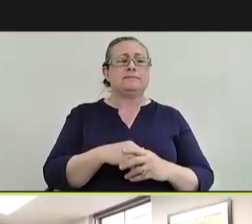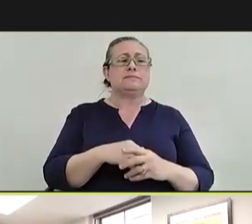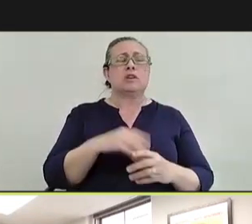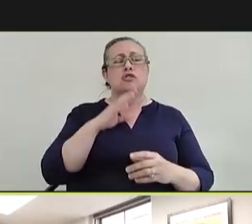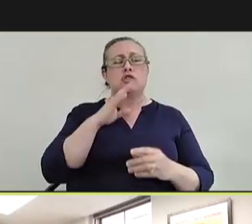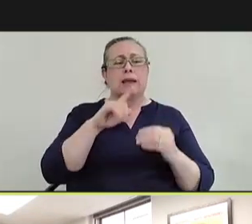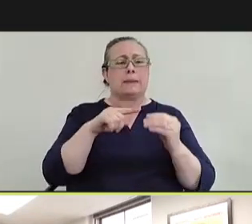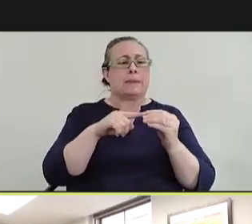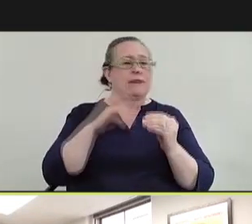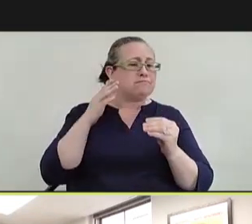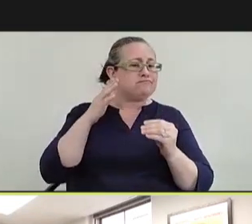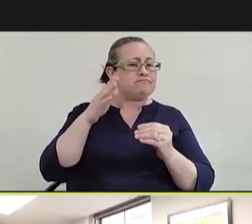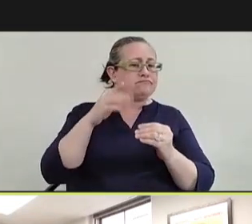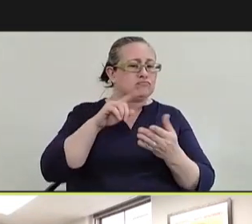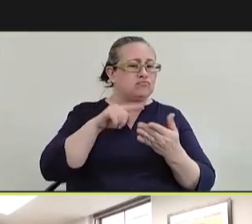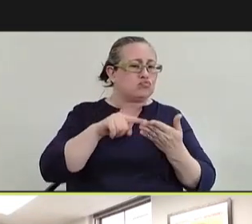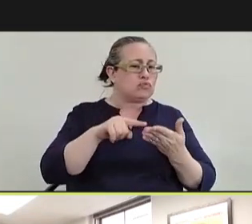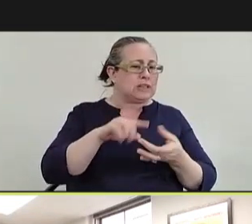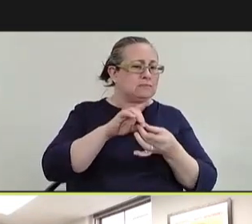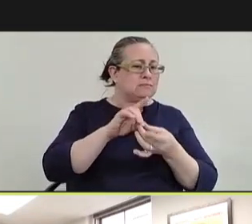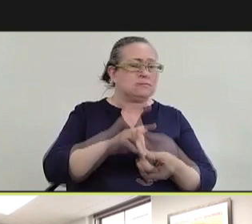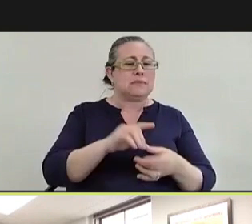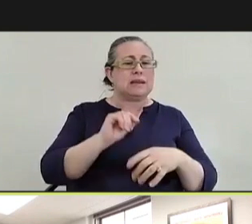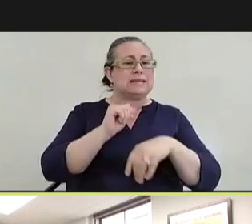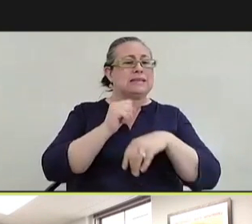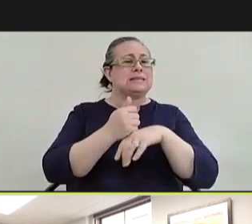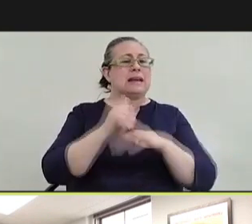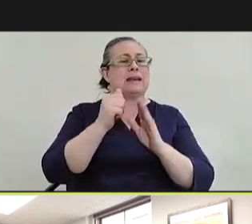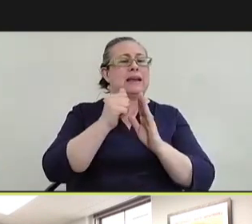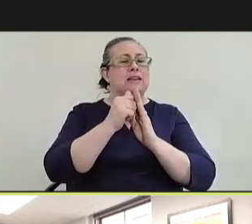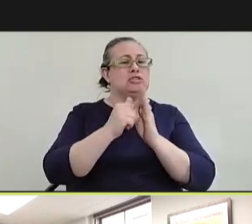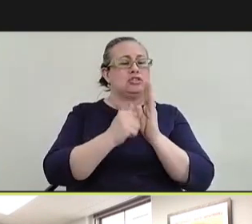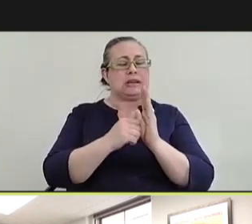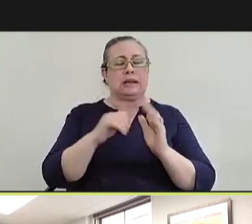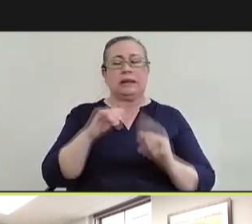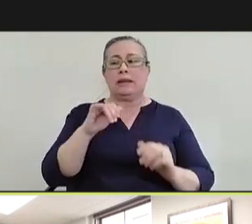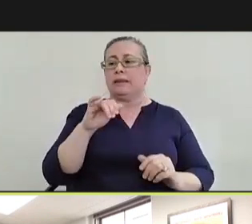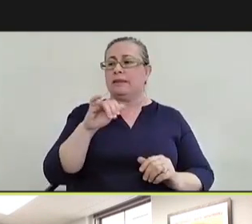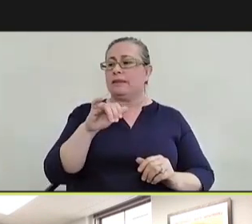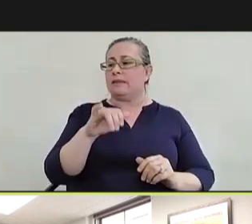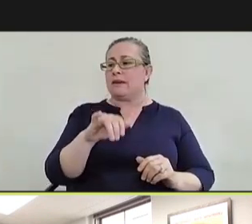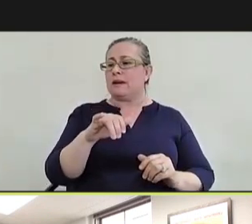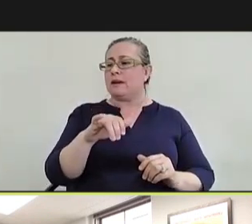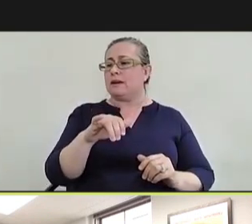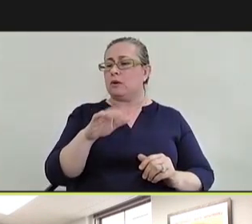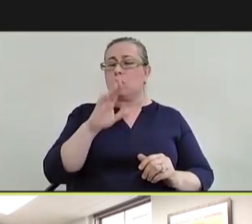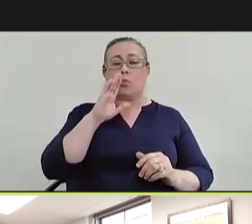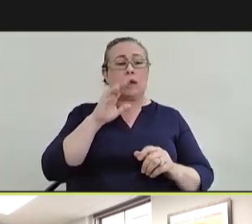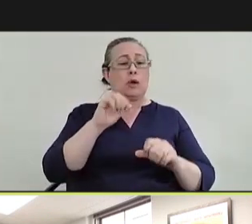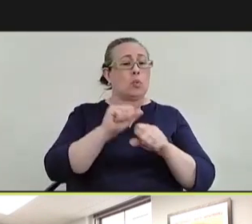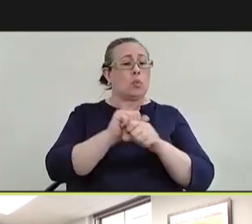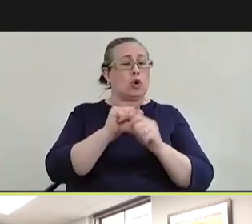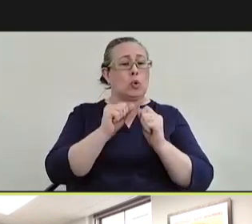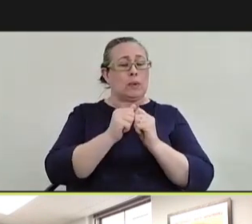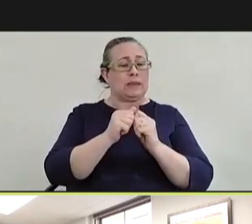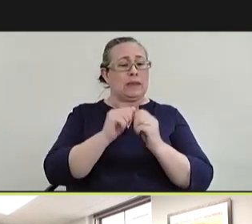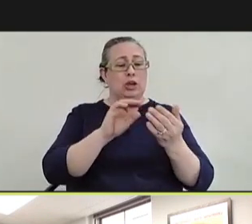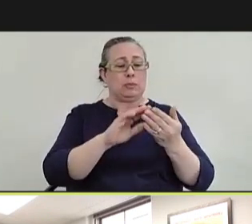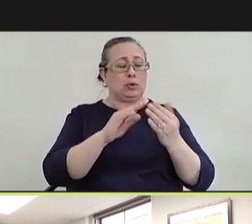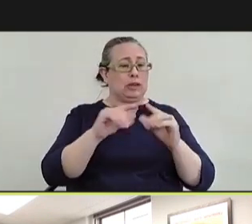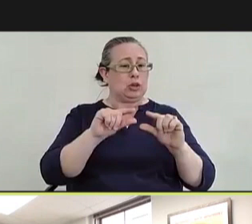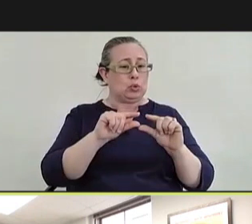research. Setting an agenda that will work with these community groups, not only to do short term